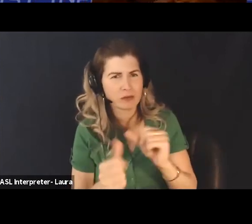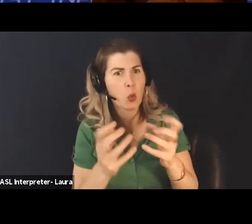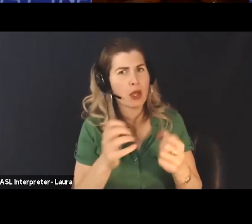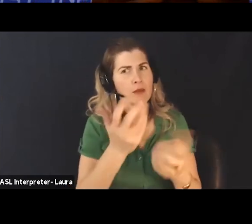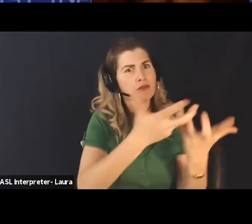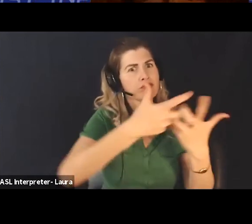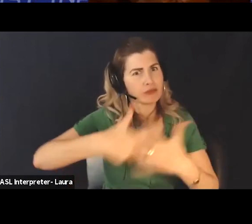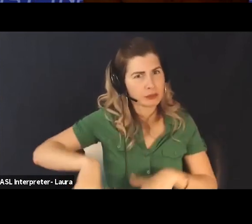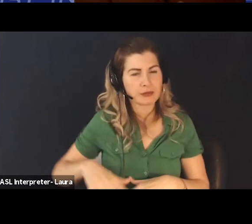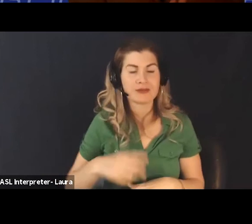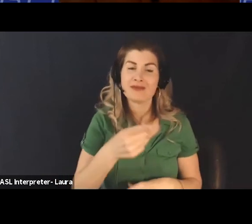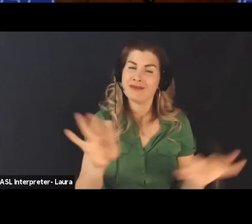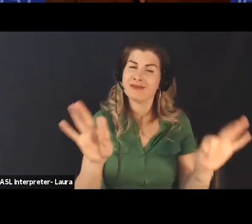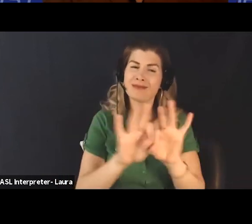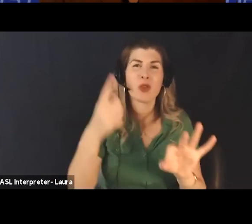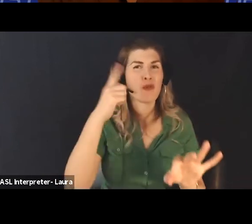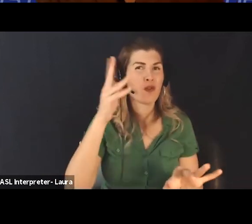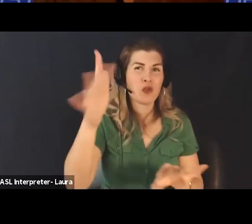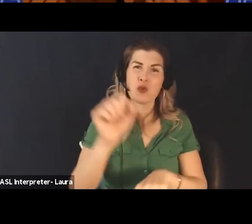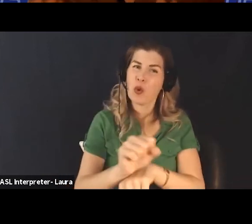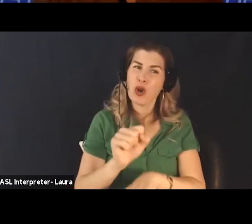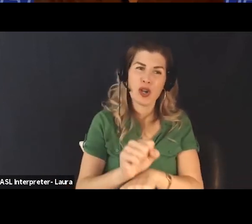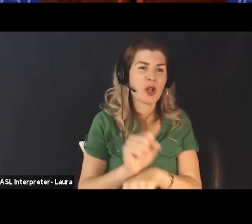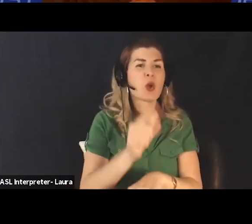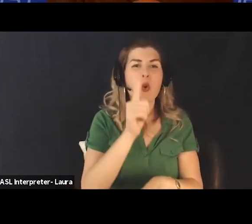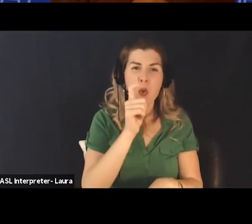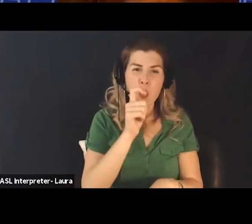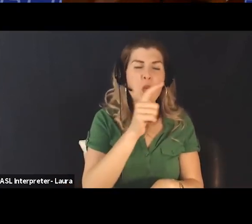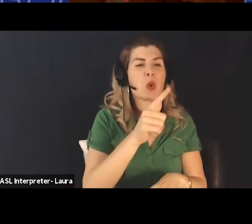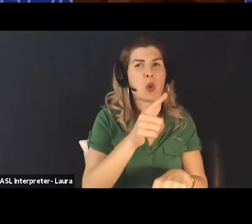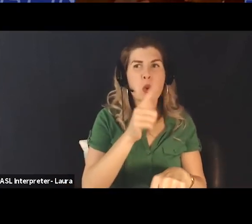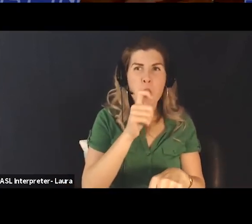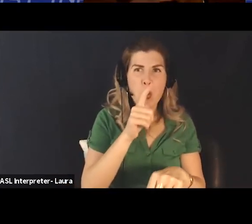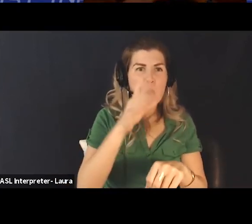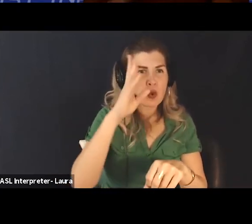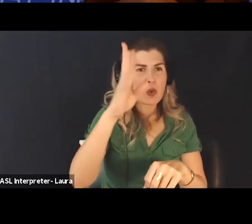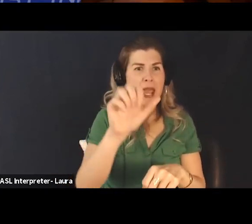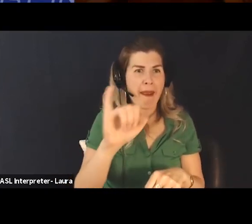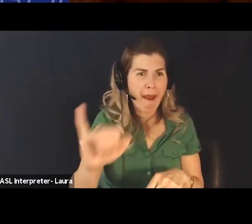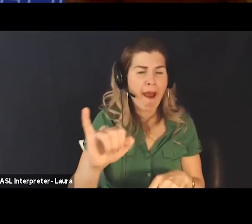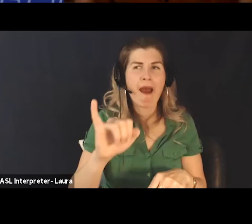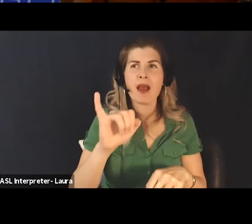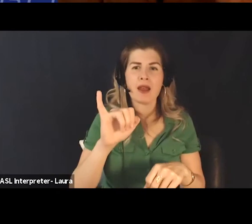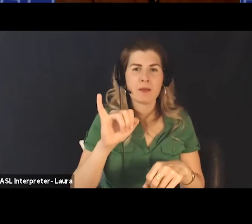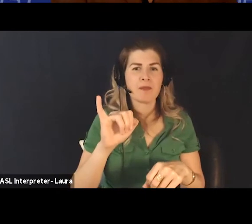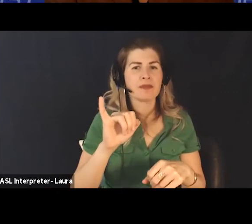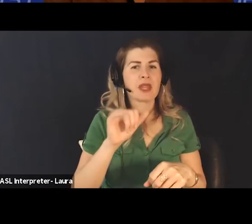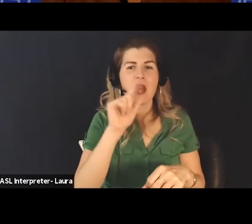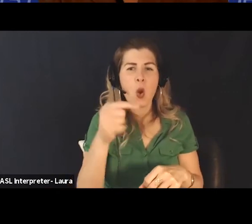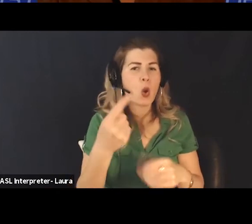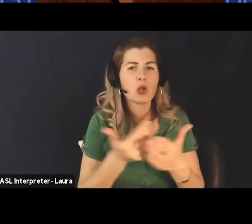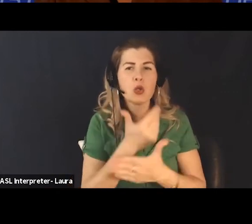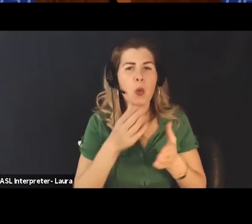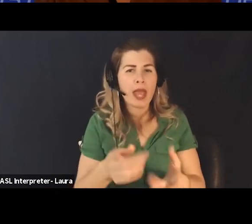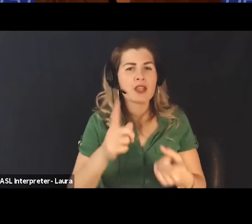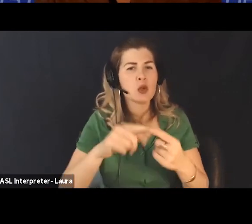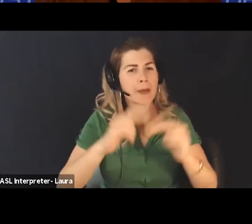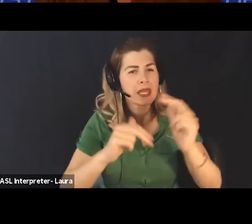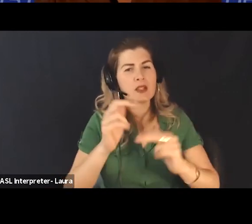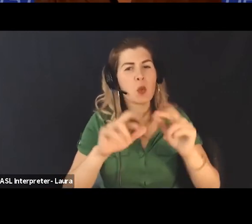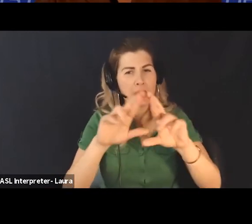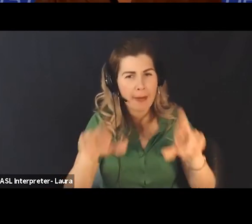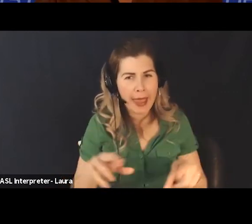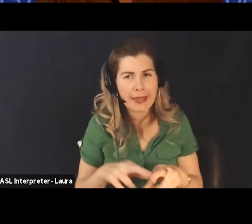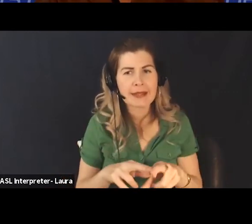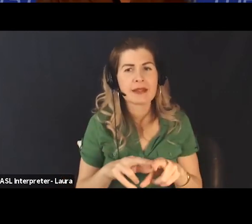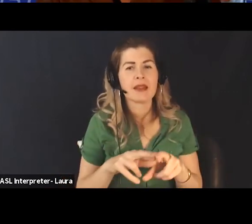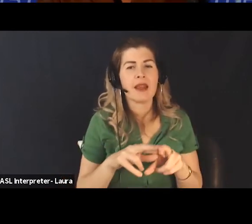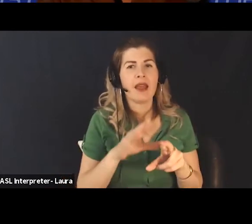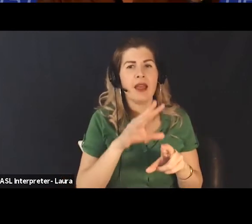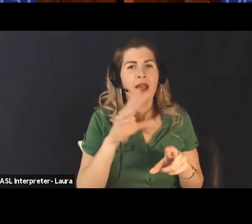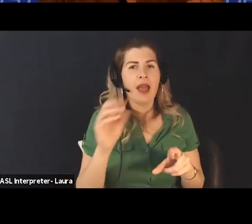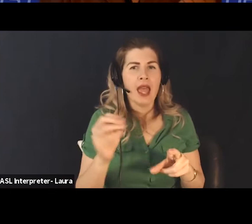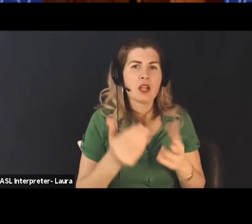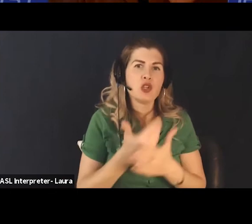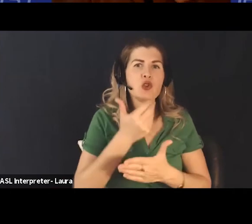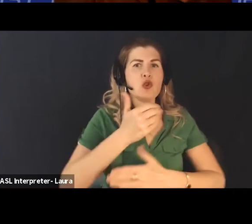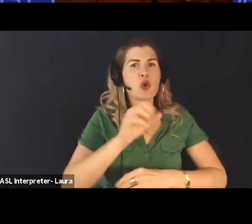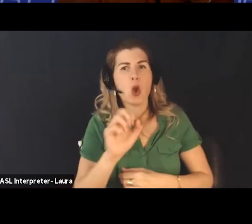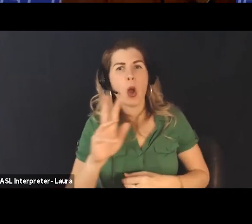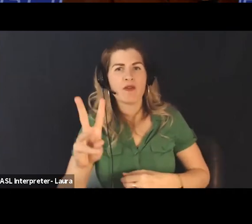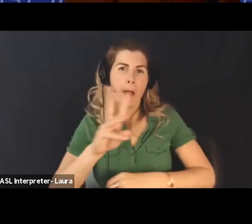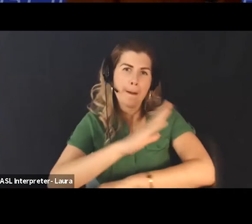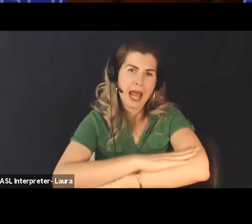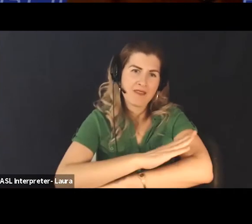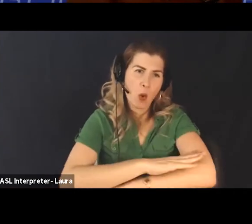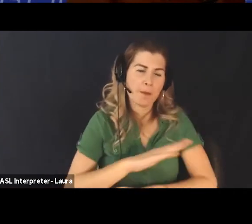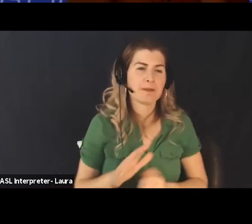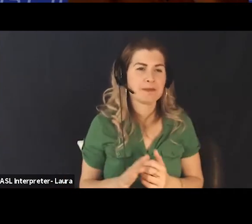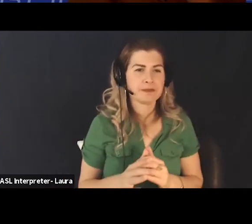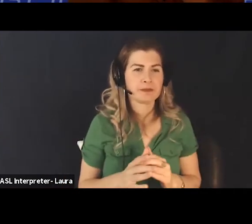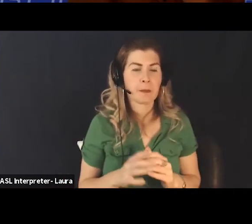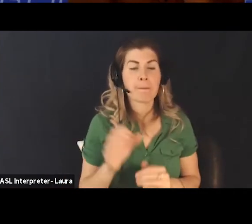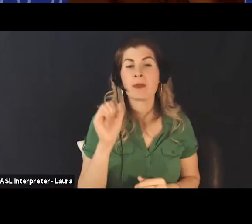I'm convinced that this is what is essential for a future work that works for workers that power AI, not just new tools, new ways of building resumes.